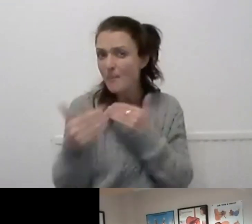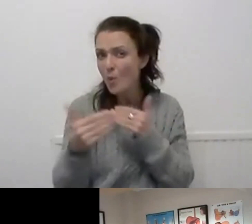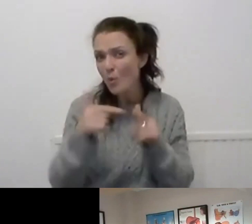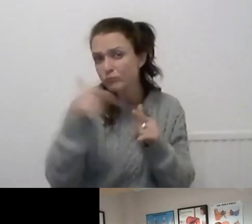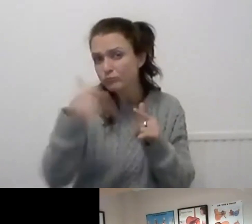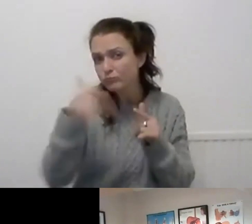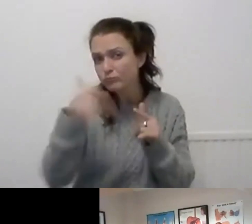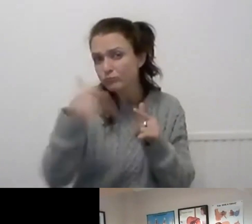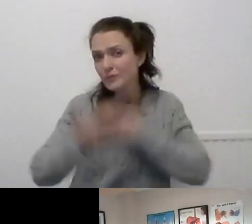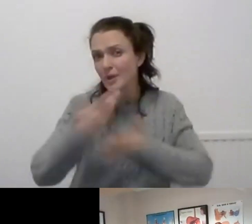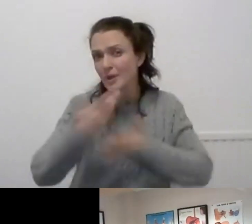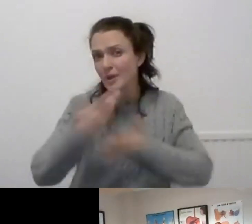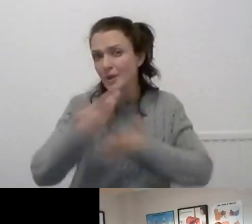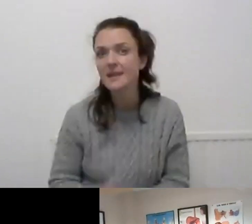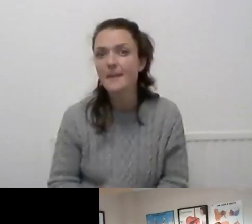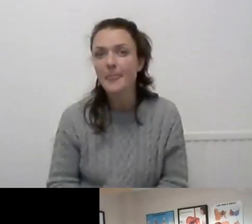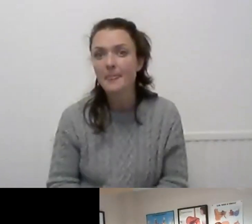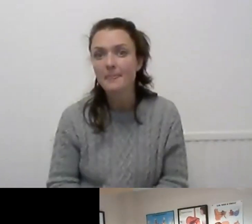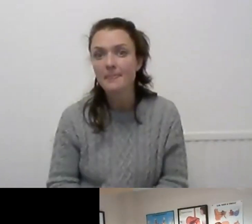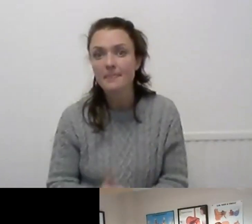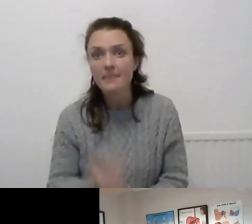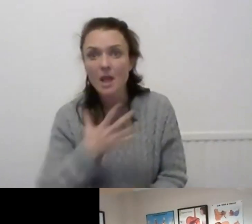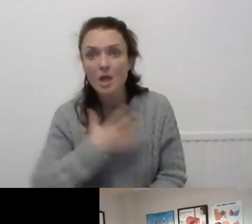Did you did you want me to come in first? And then yes, yes, Charlie?